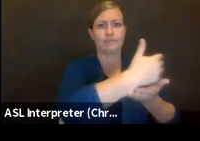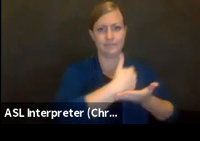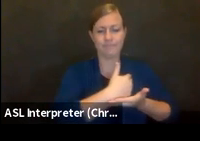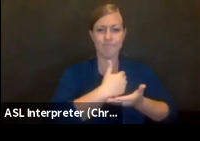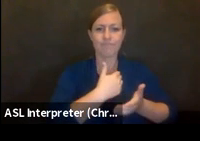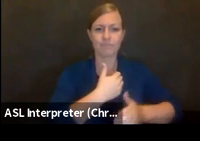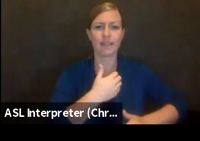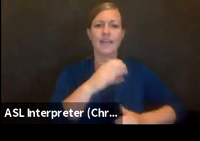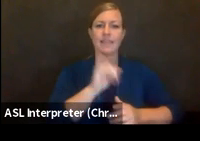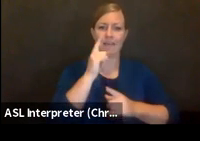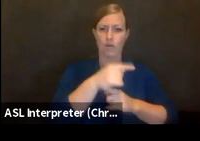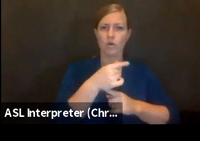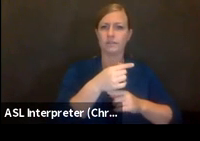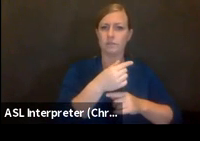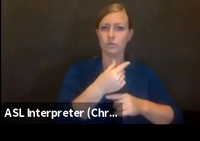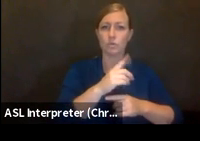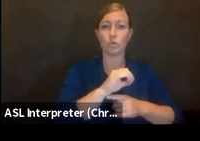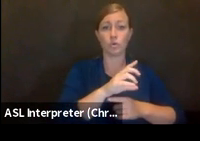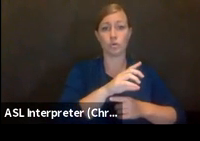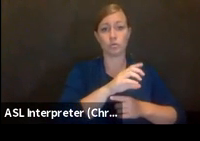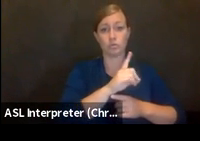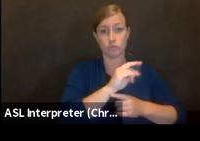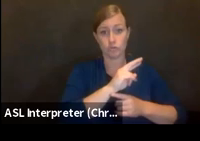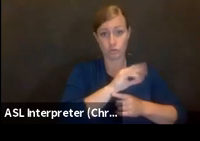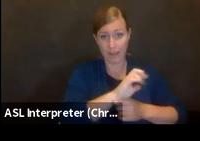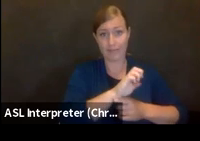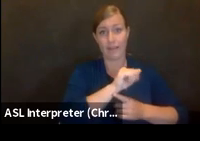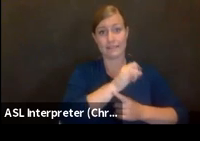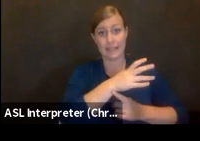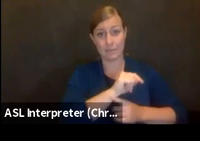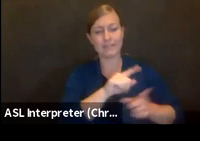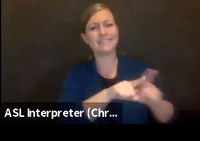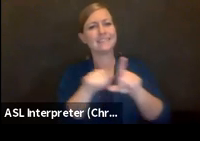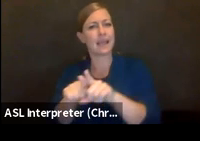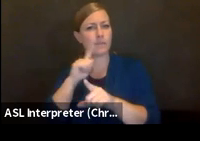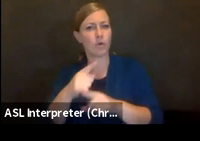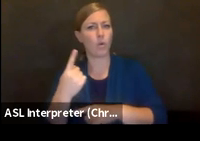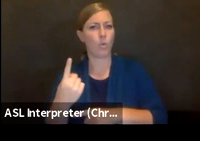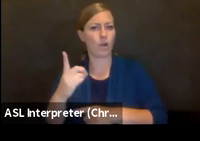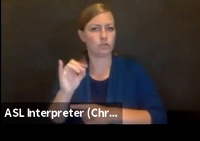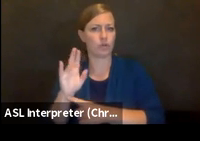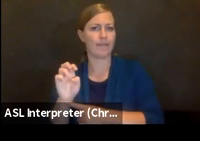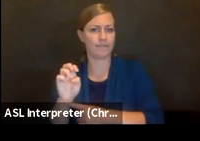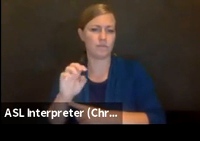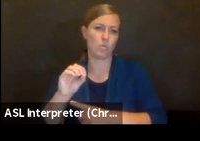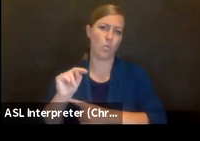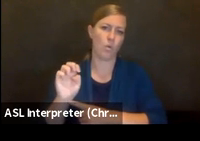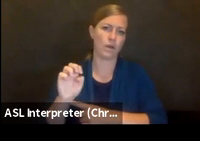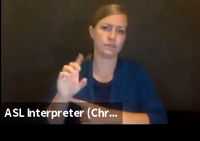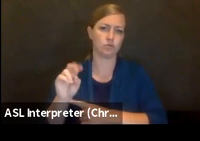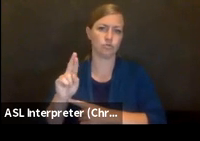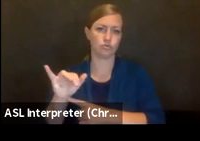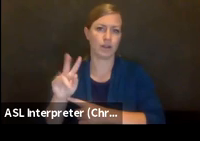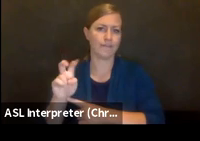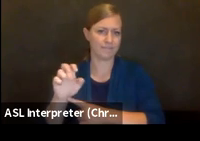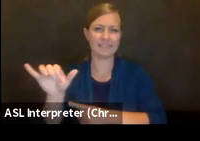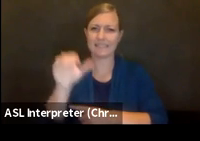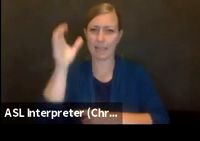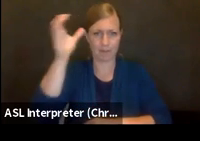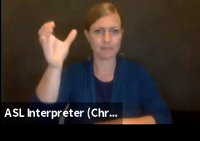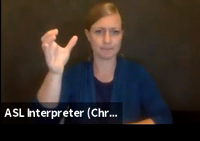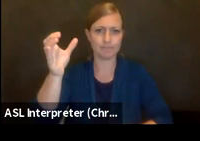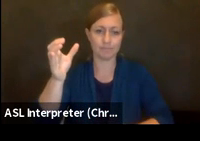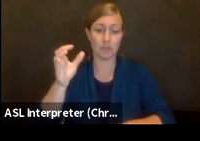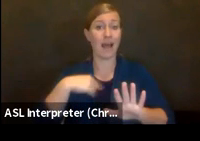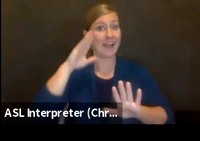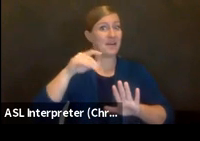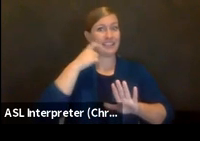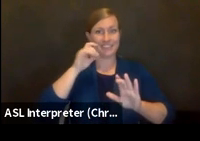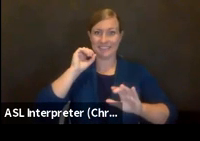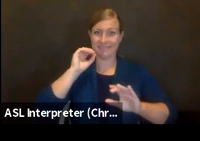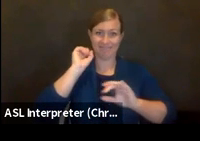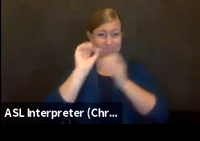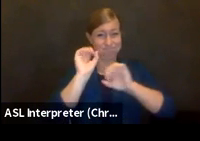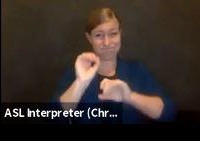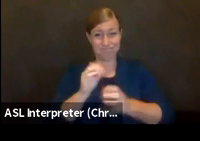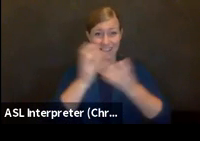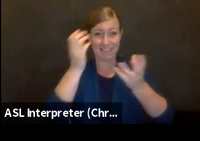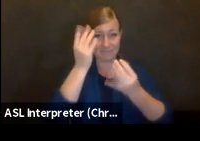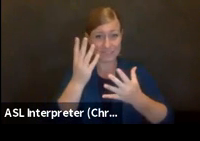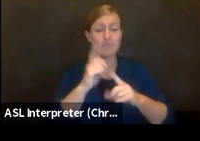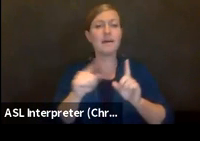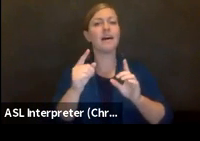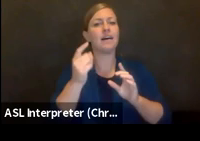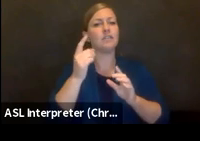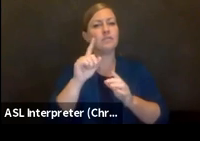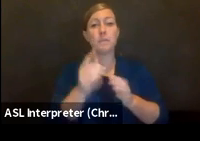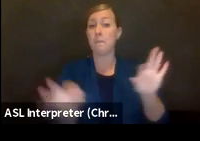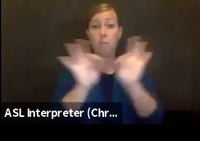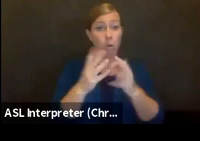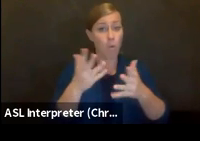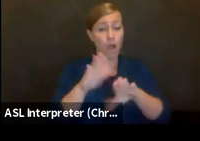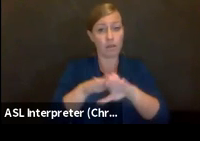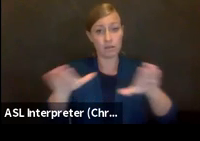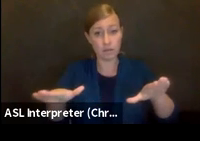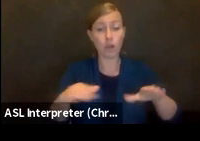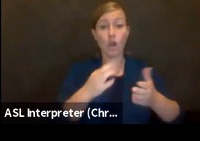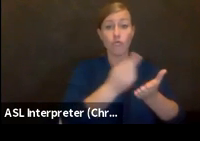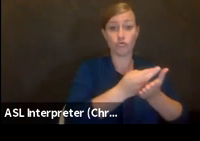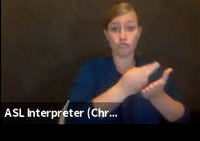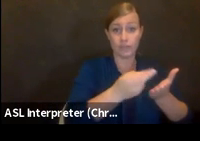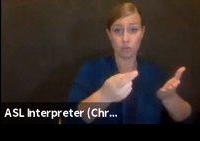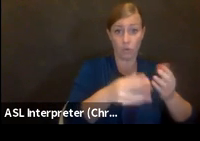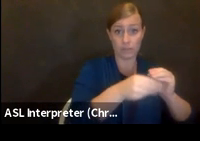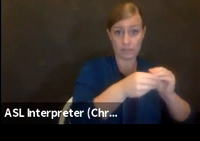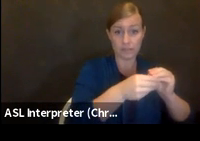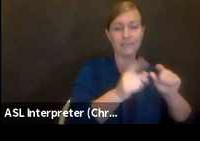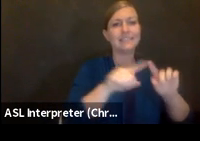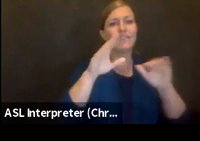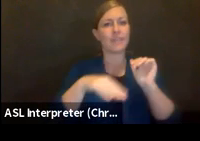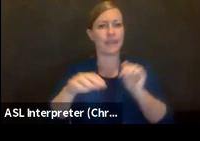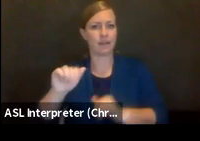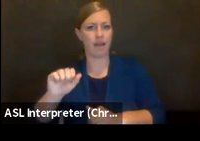ESD 189 - Amy Colburn: One Drive. So if I'd put picked one drive and selected something, it would also make a copy for each student. So that was a there's a lot there. But there's a difference between adding a resource versus adding an assignment out of another platform. So I'm just gonna